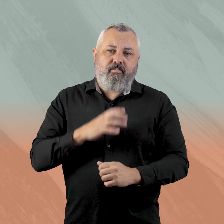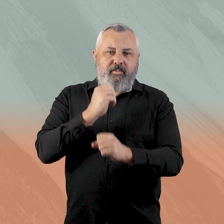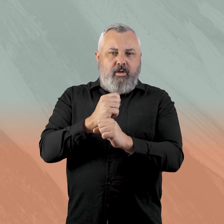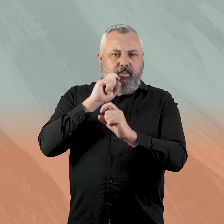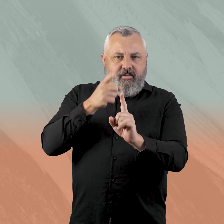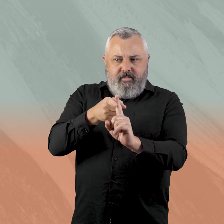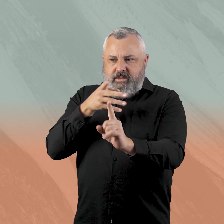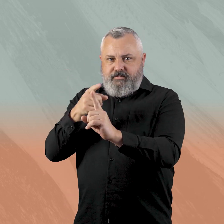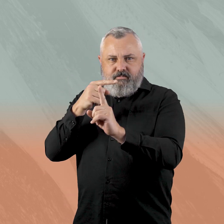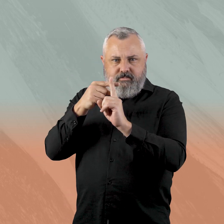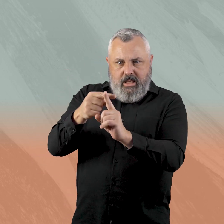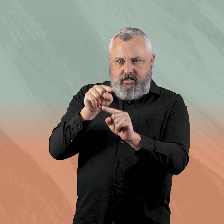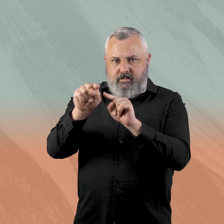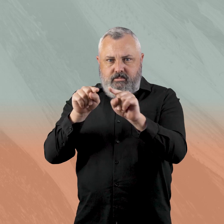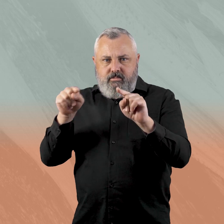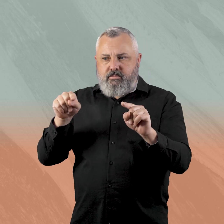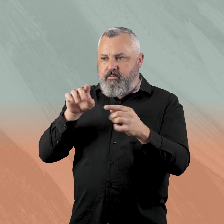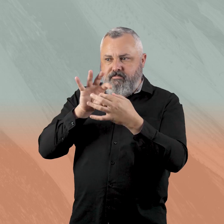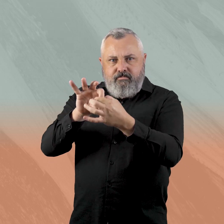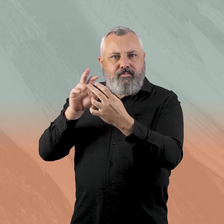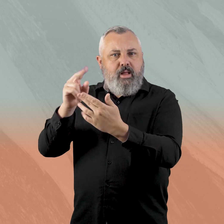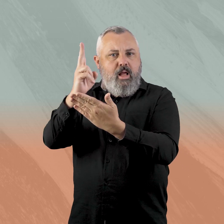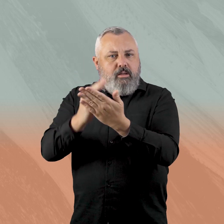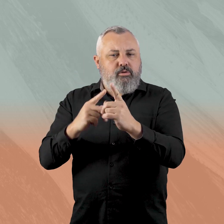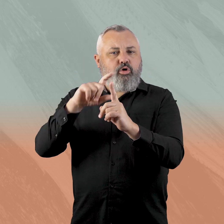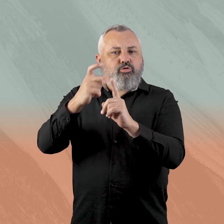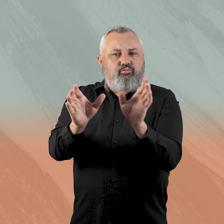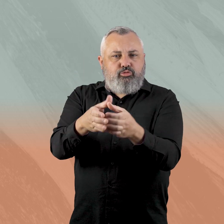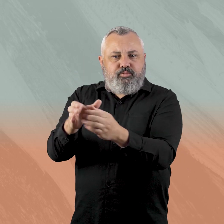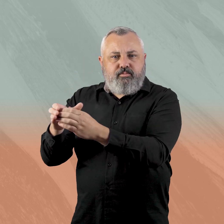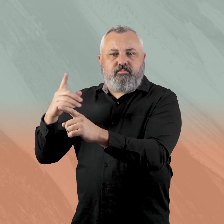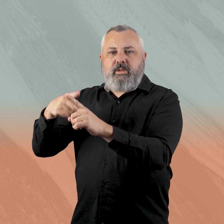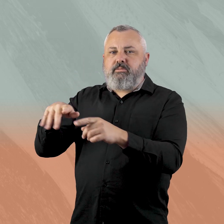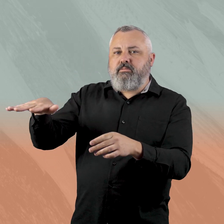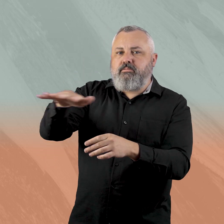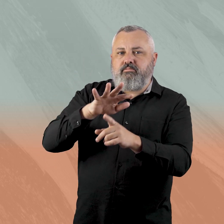It will undertake enhanced, targeted and systematic engagement with arts and cultural sub-sectors to